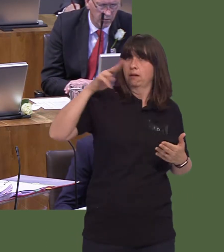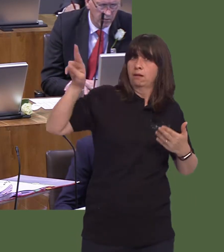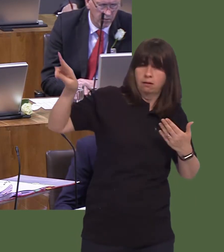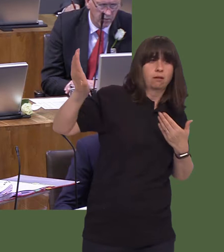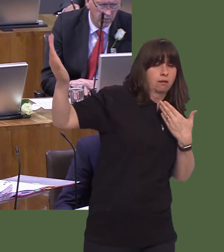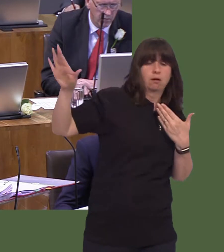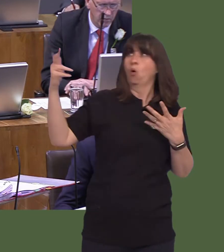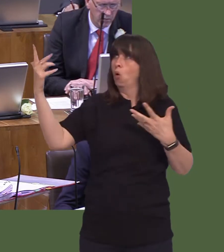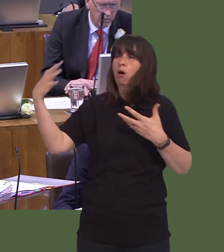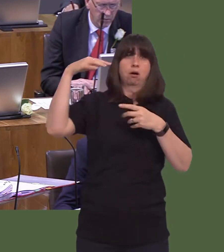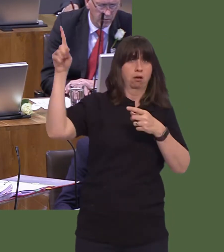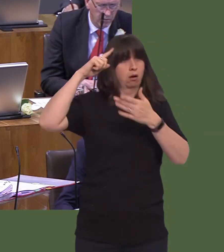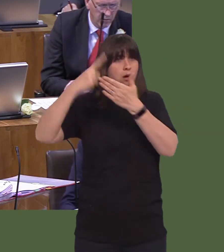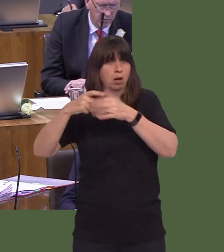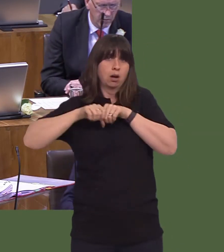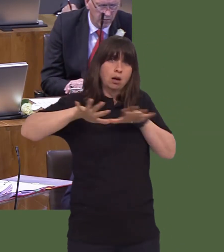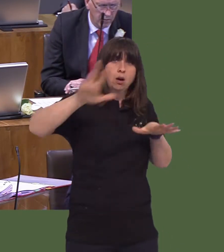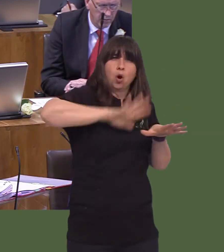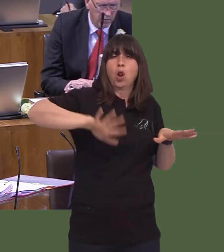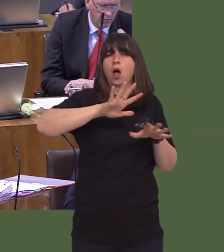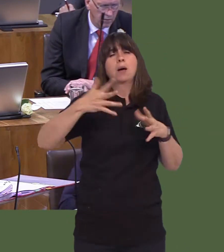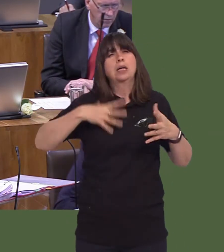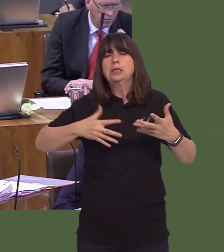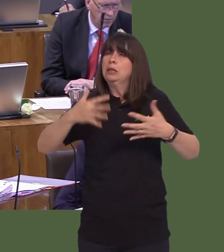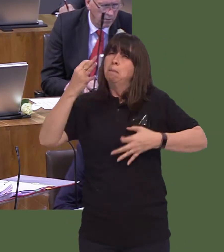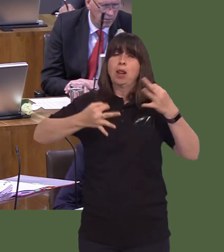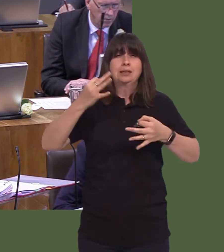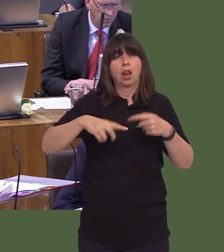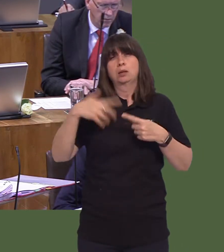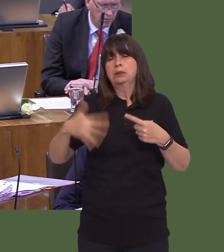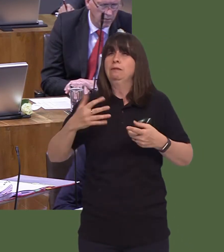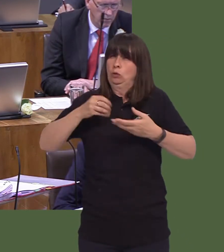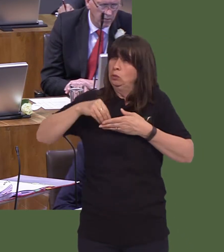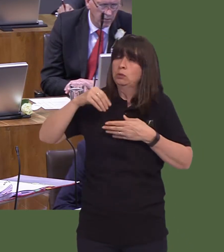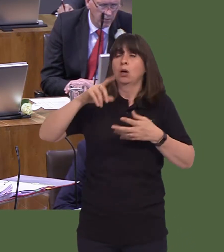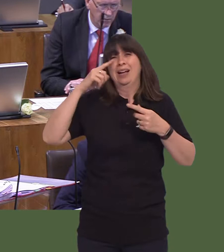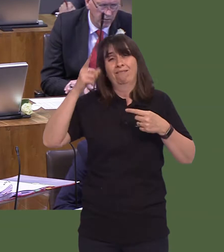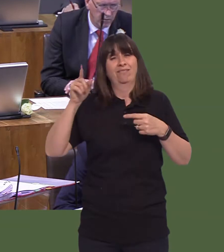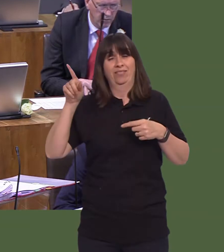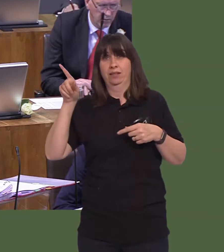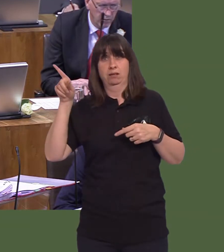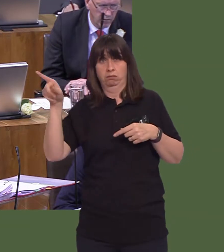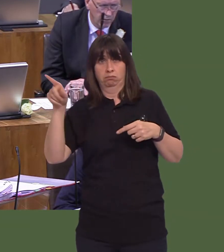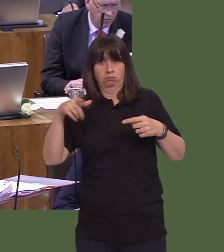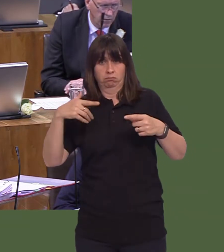in effect, there will be a very high political cost for any UK Government to pay if it wished just to ram through whatever it wanted to.